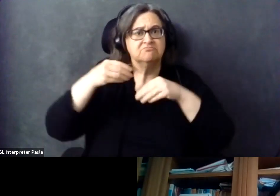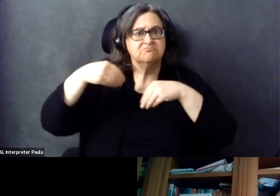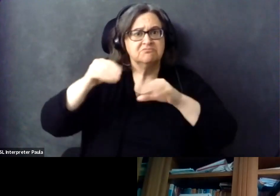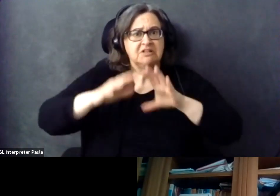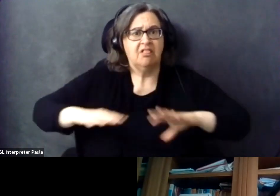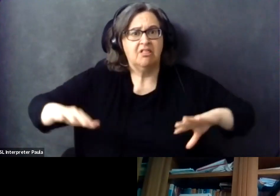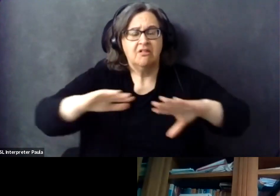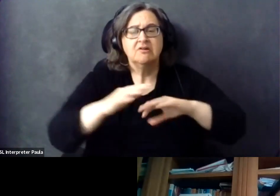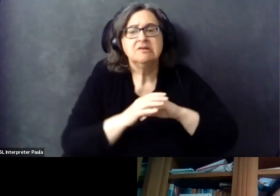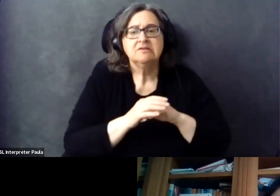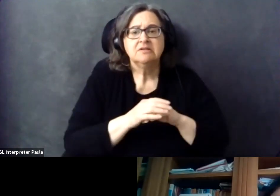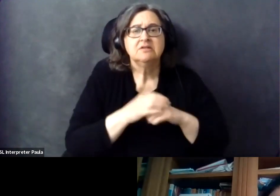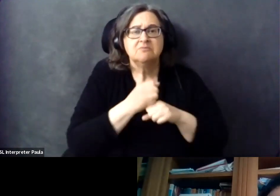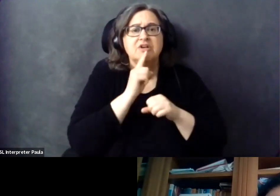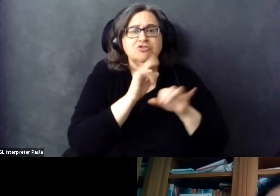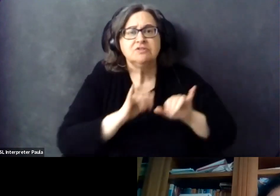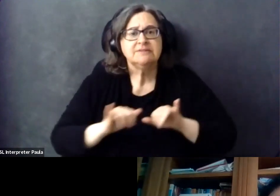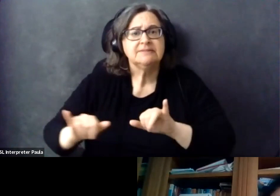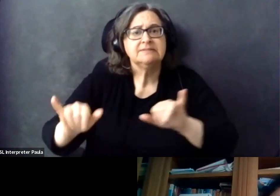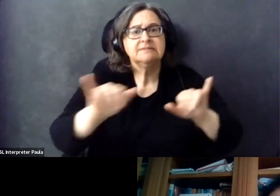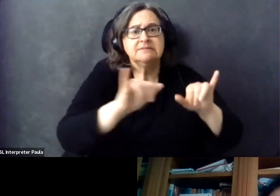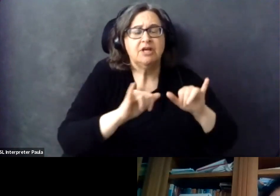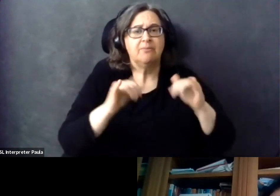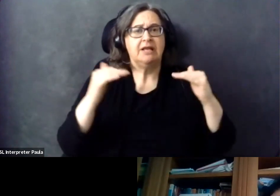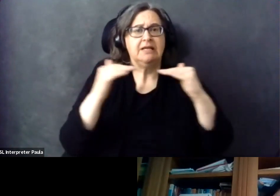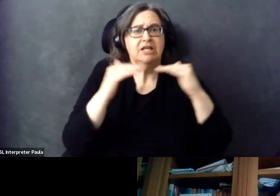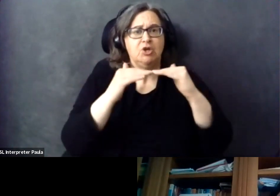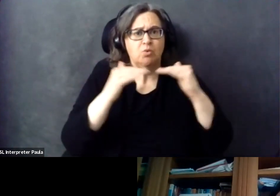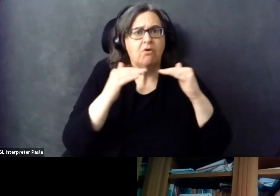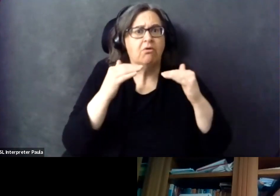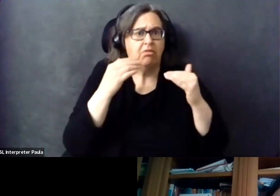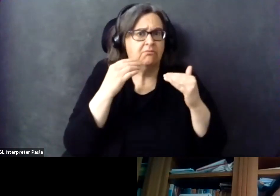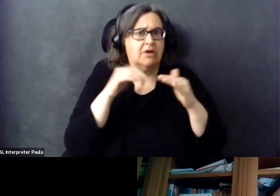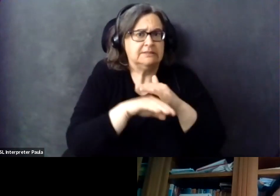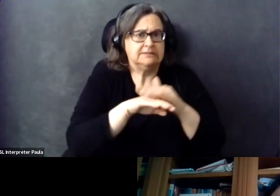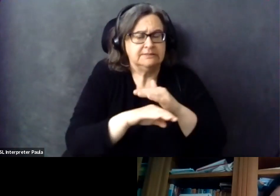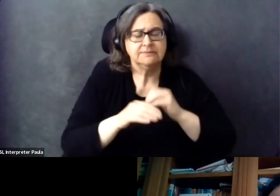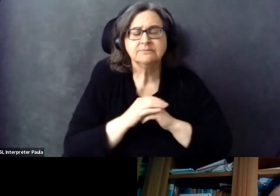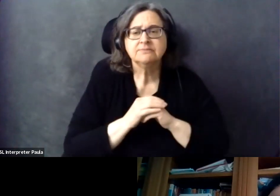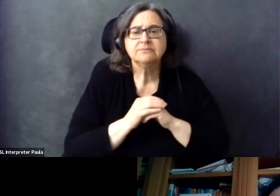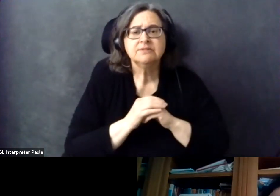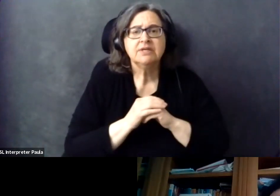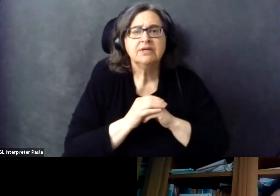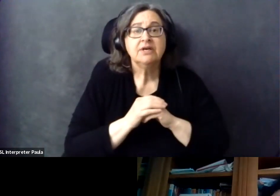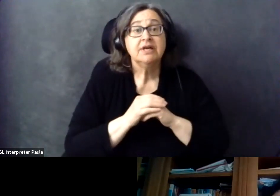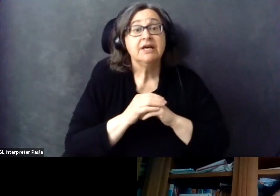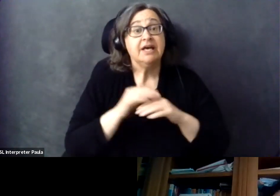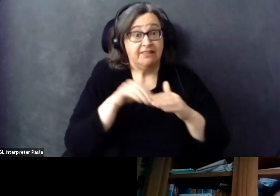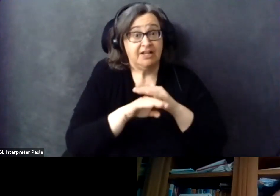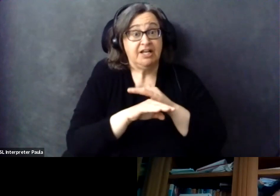intention is to harmonize the European market, and to ensure a